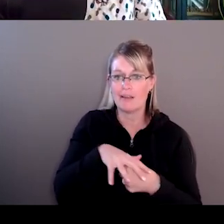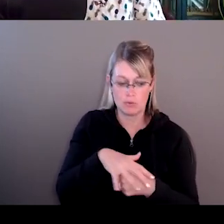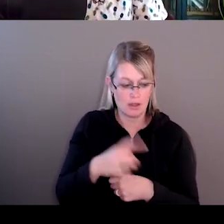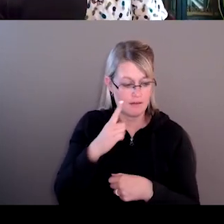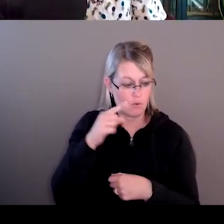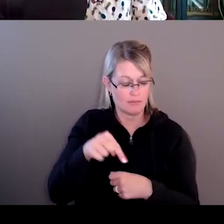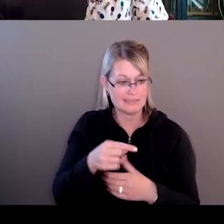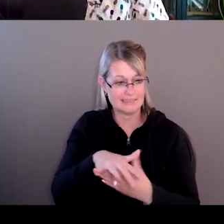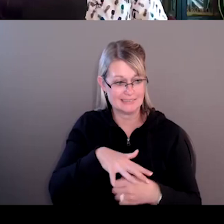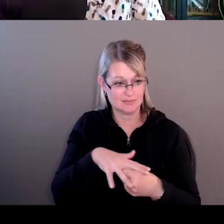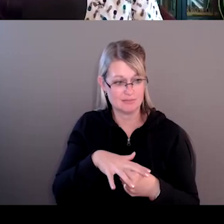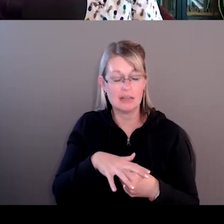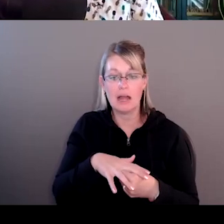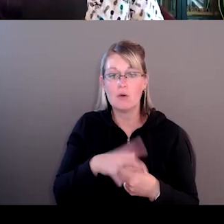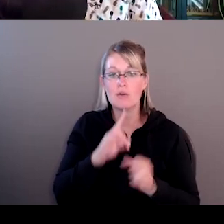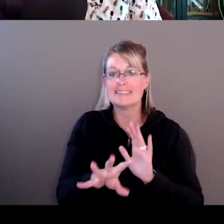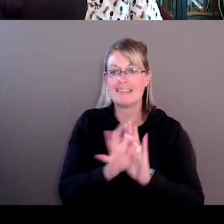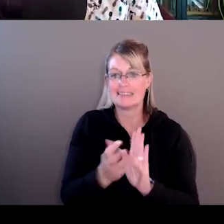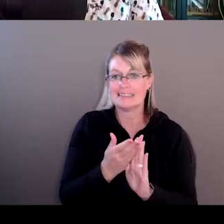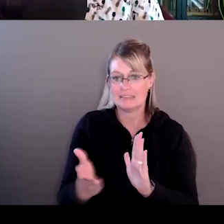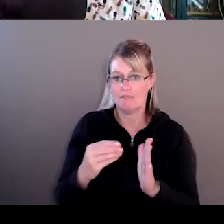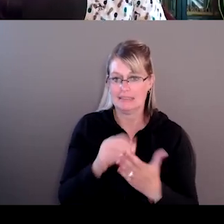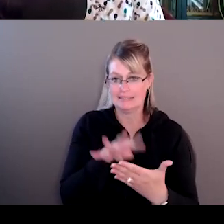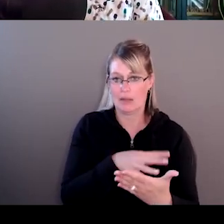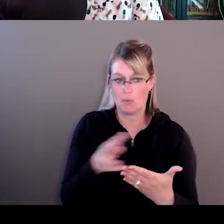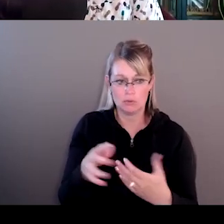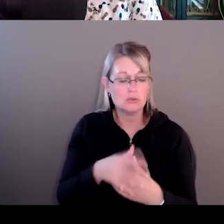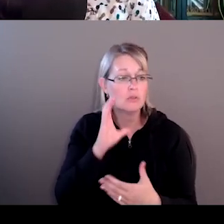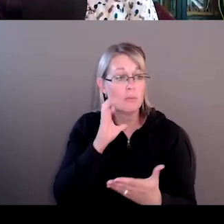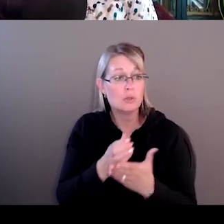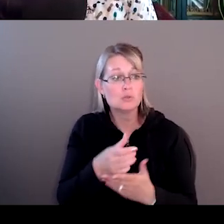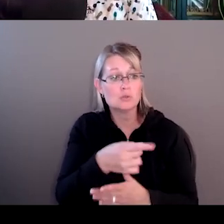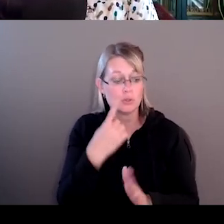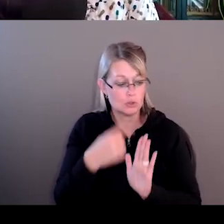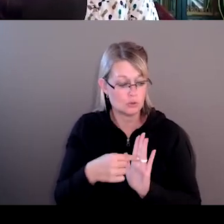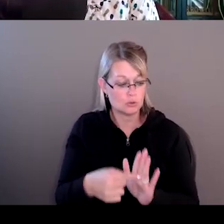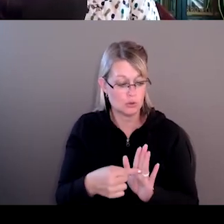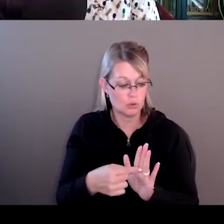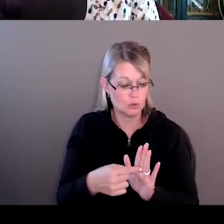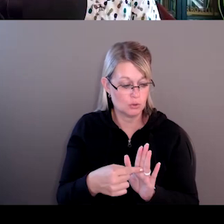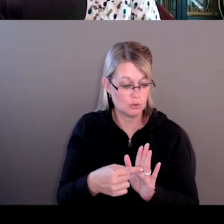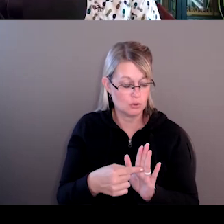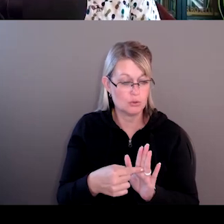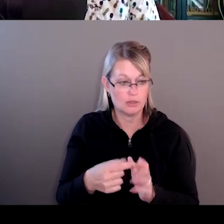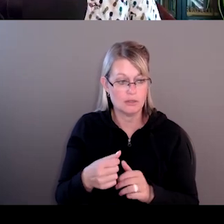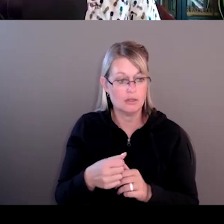I will discuss selecting stuff in tables. The photo here shows four wall-mounted cube shelves.